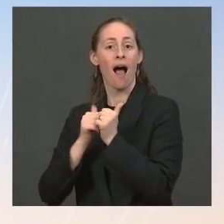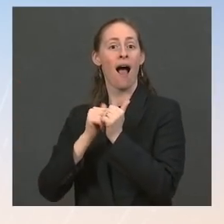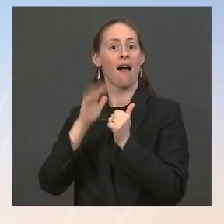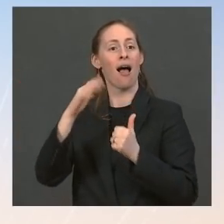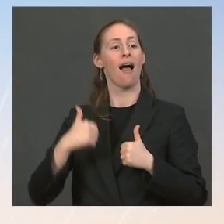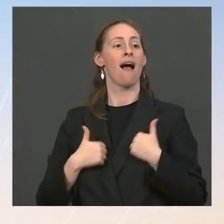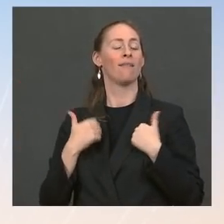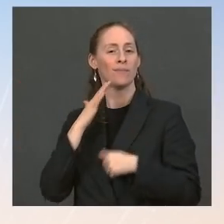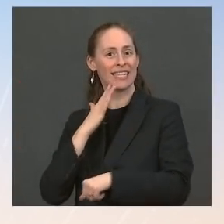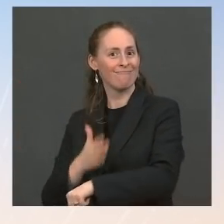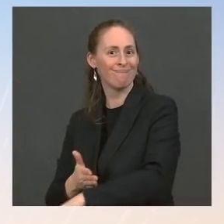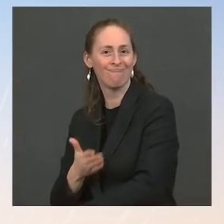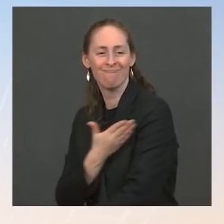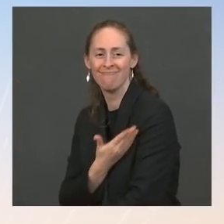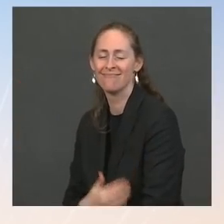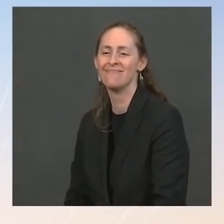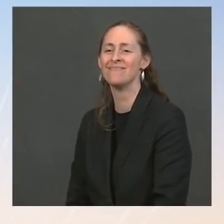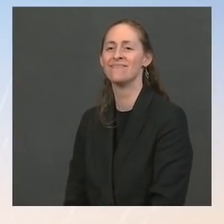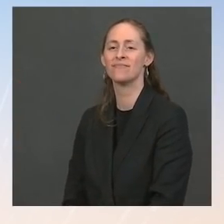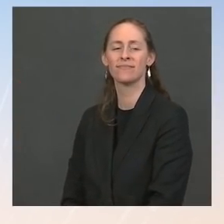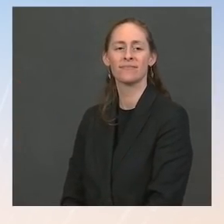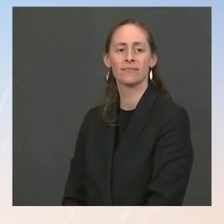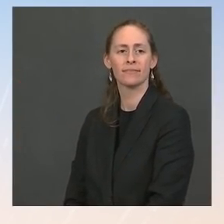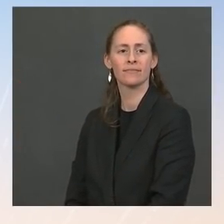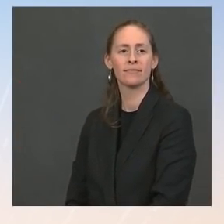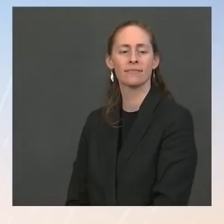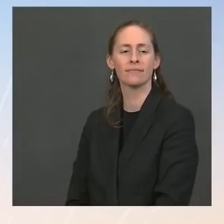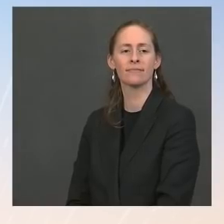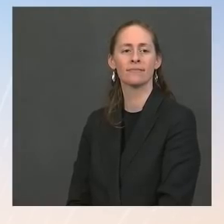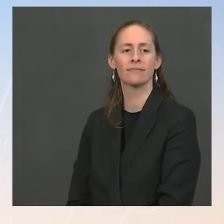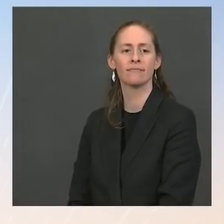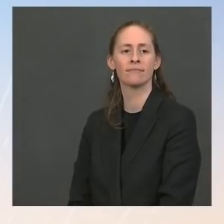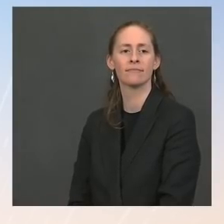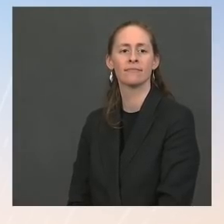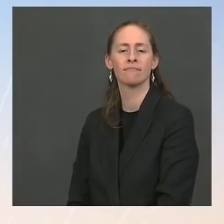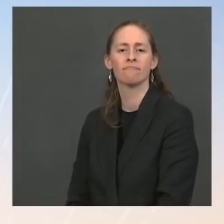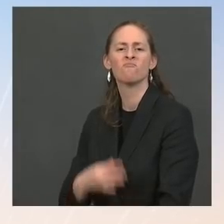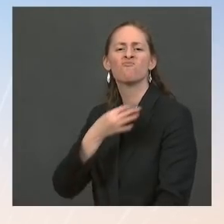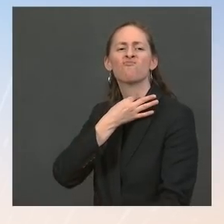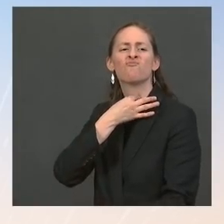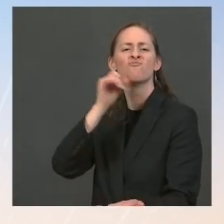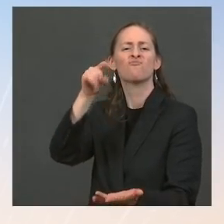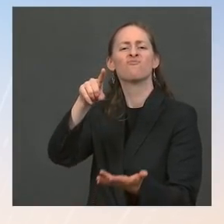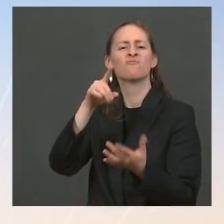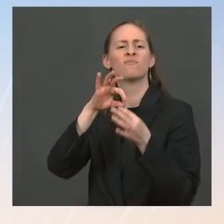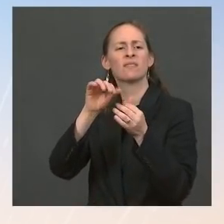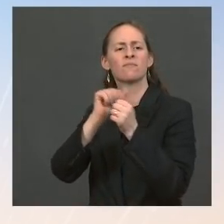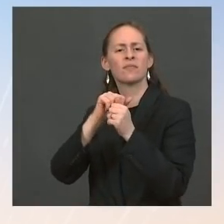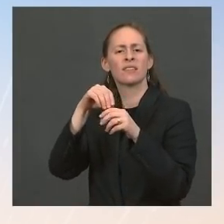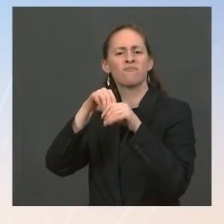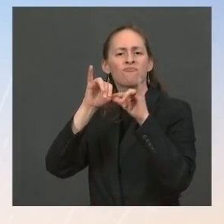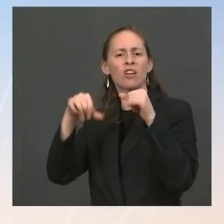The Press: You just talked about how the infrastructure bill is one of the reasons why the White House thinks President Biden is coming into this meeting tonight